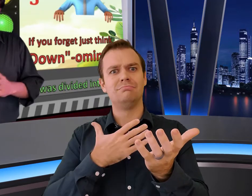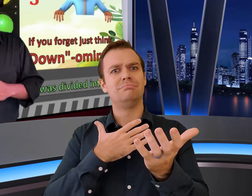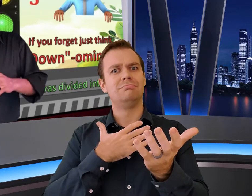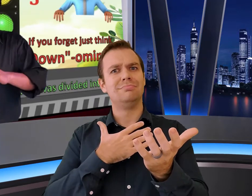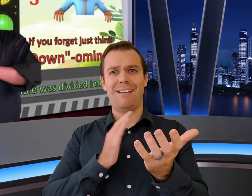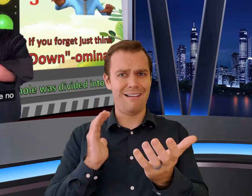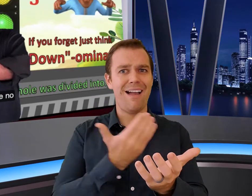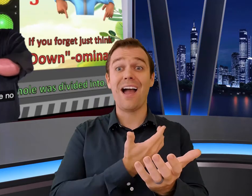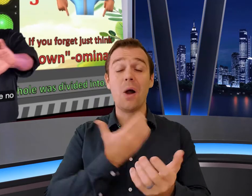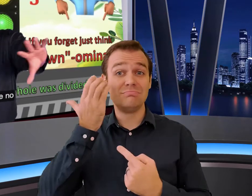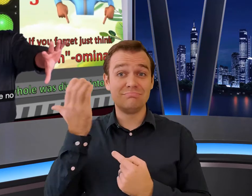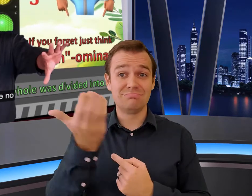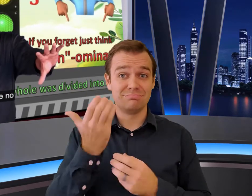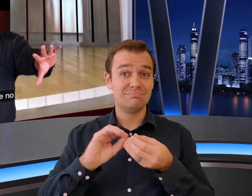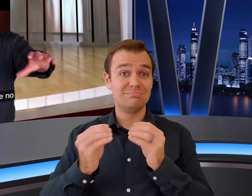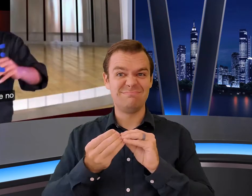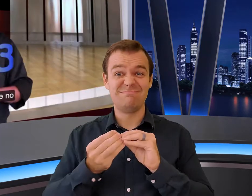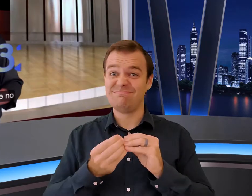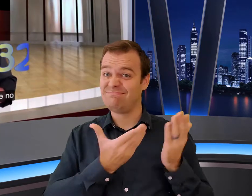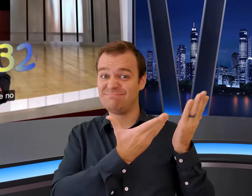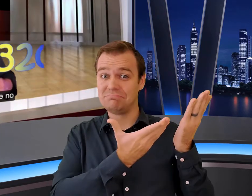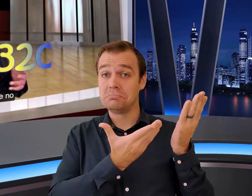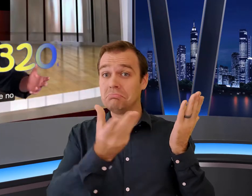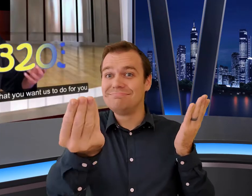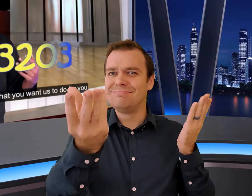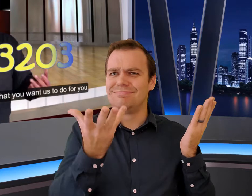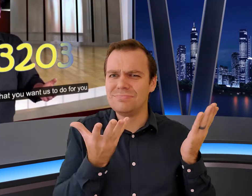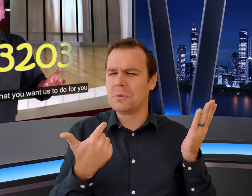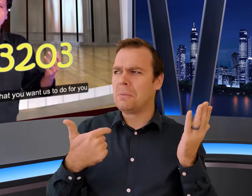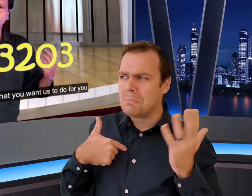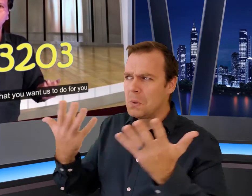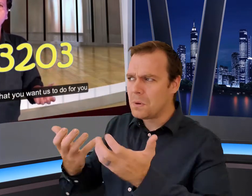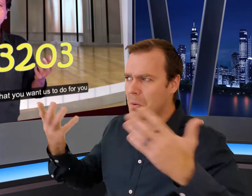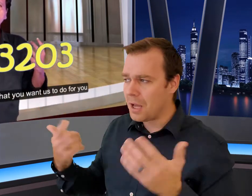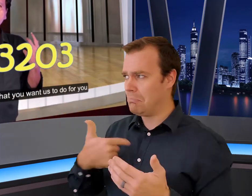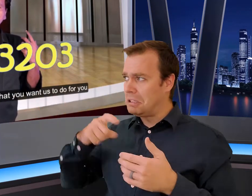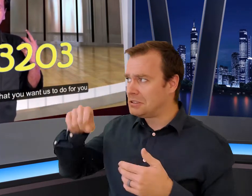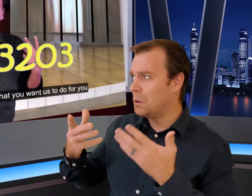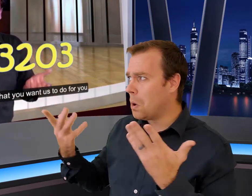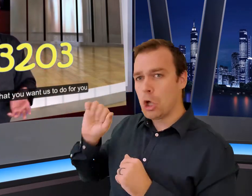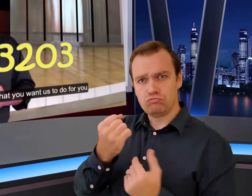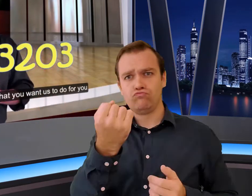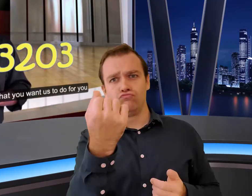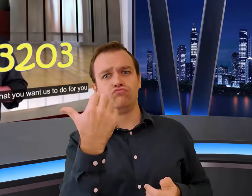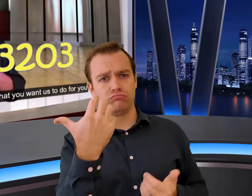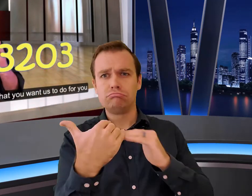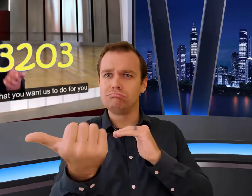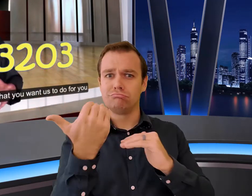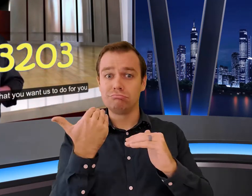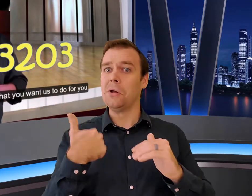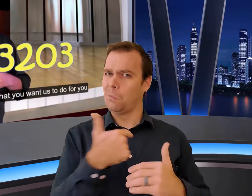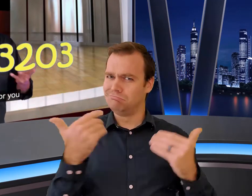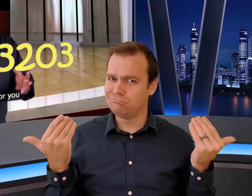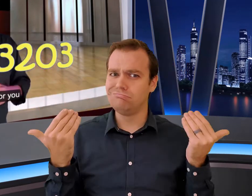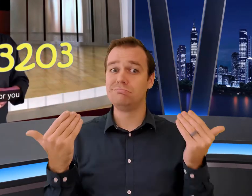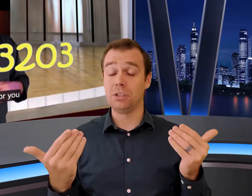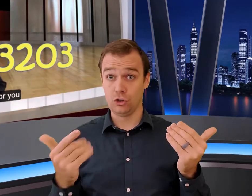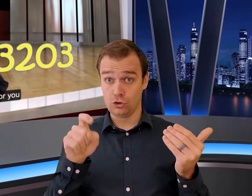If you like, this is the mobile no you can just tell us what you want and what you want us to do for you